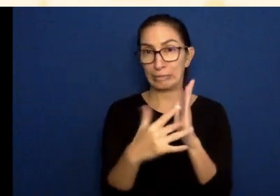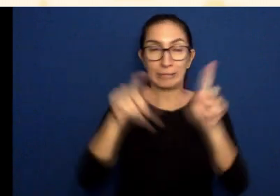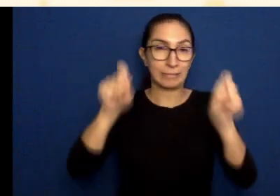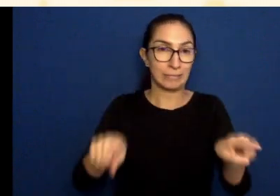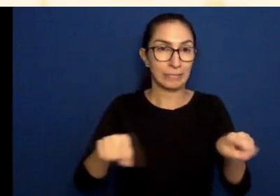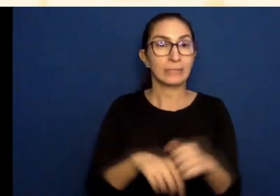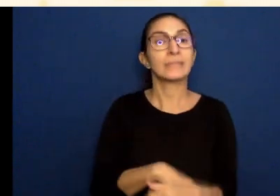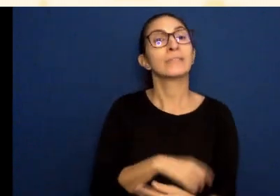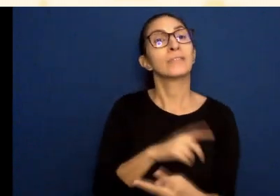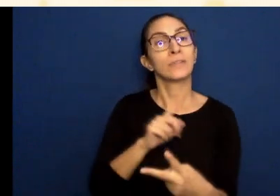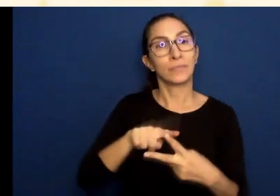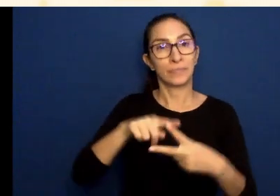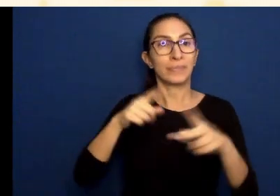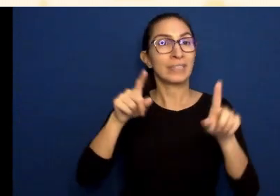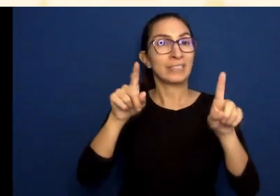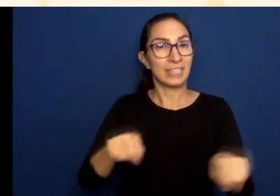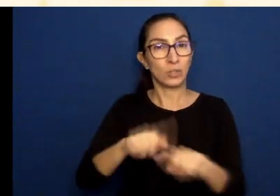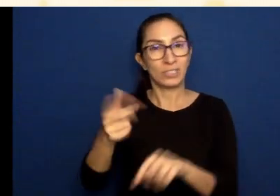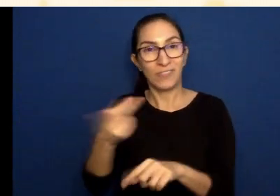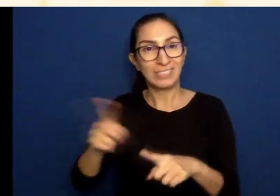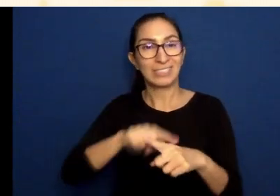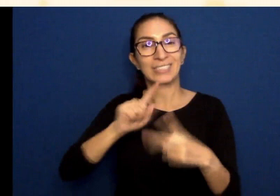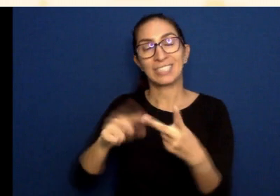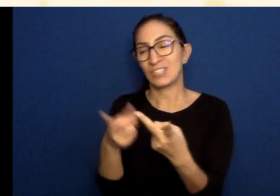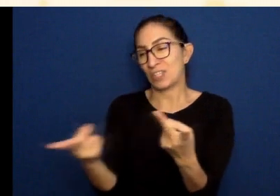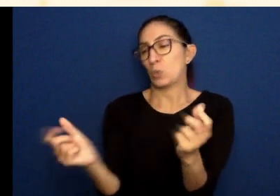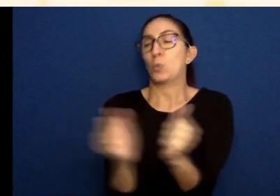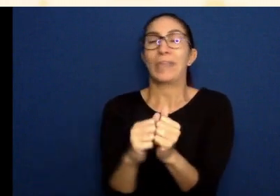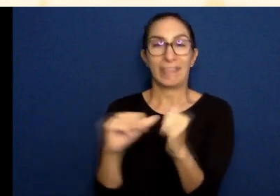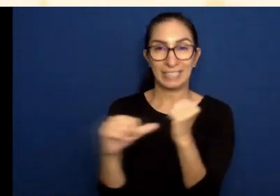The last one is testing on desktop. Now, when it comes to native apps, there are